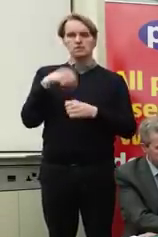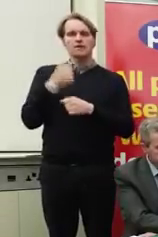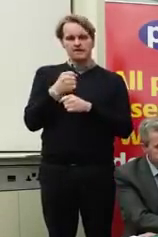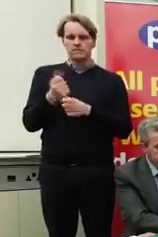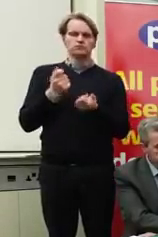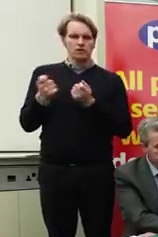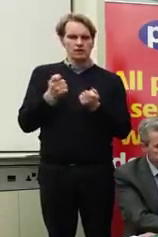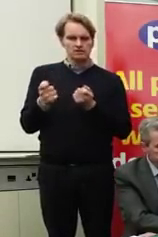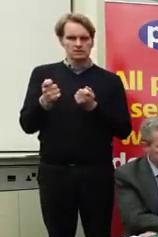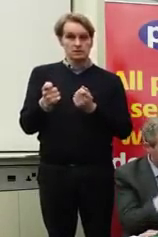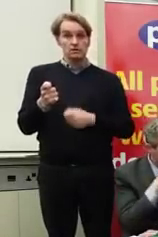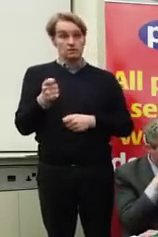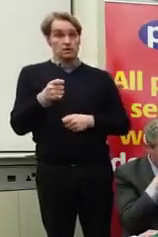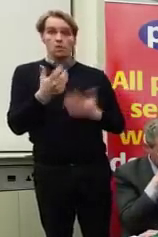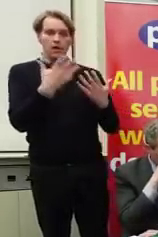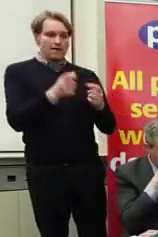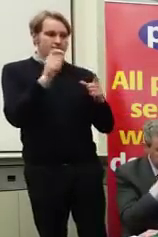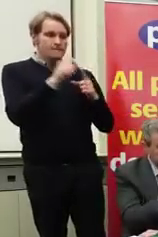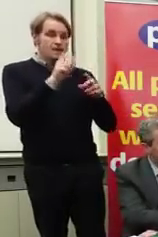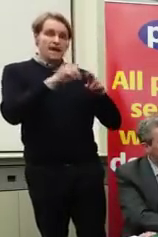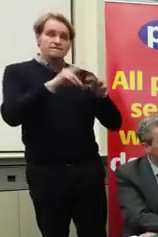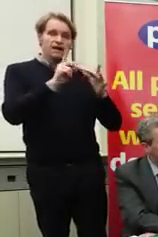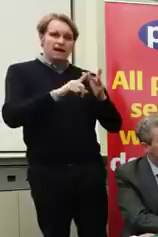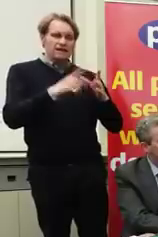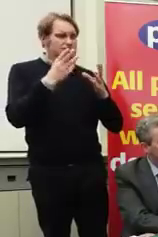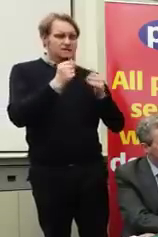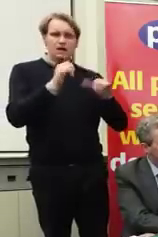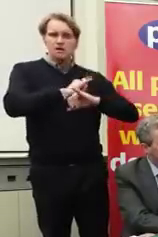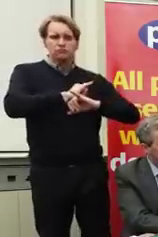that have taken place - some of them have been scandalous *bell rings* the bells are